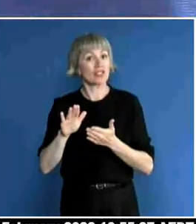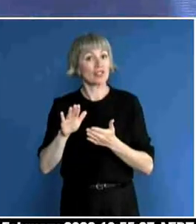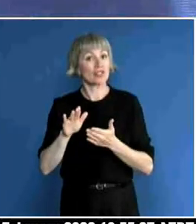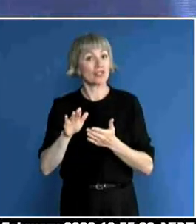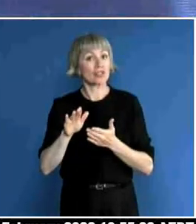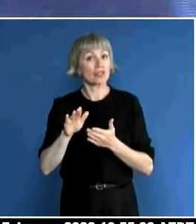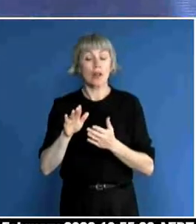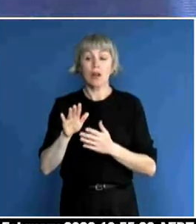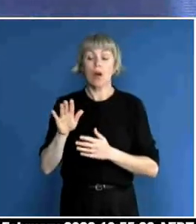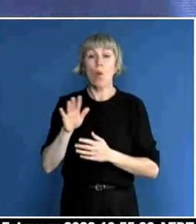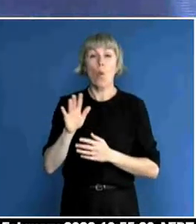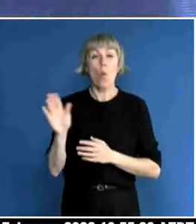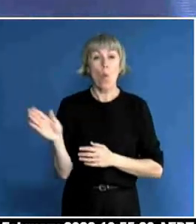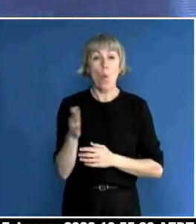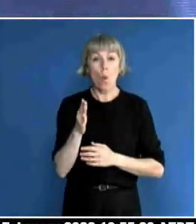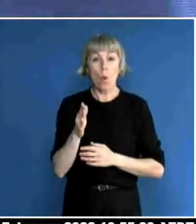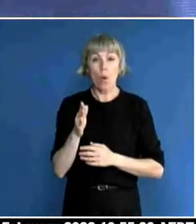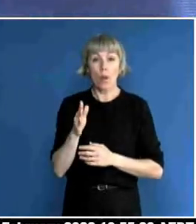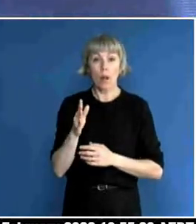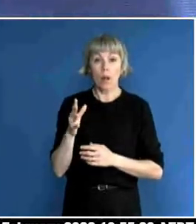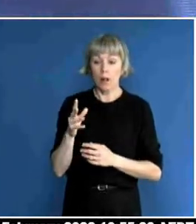on which they ceased the BusyBeans program.